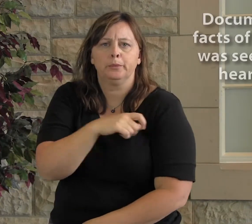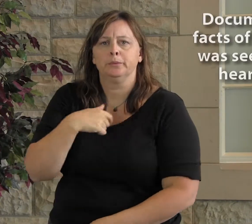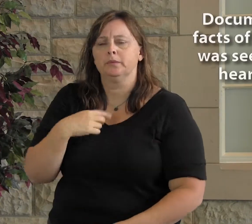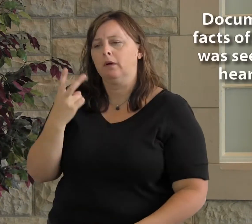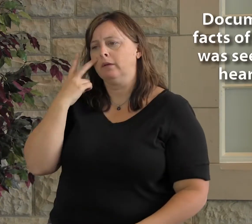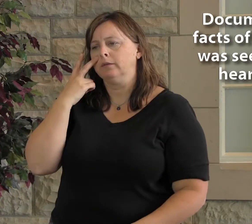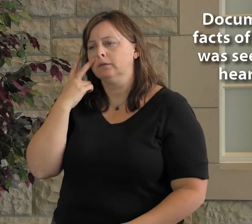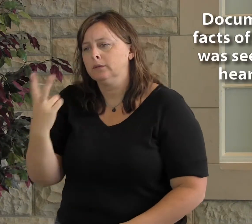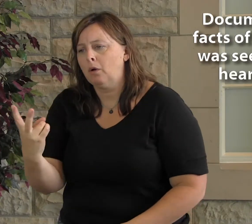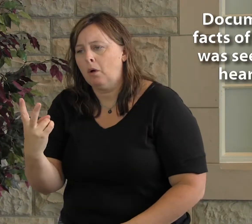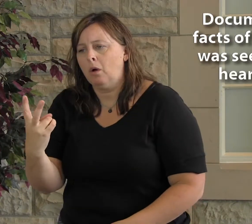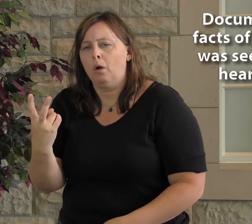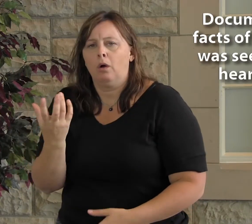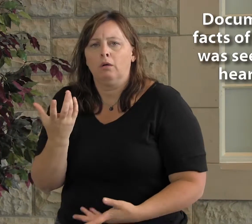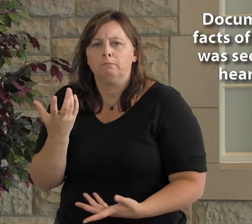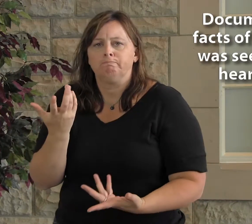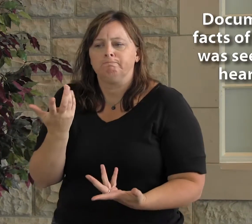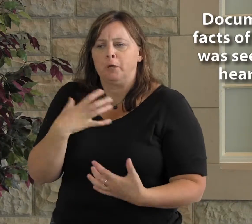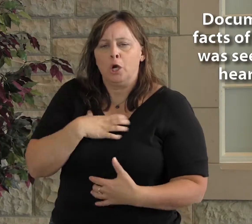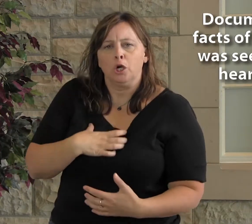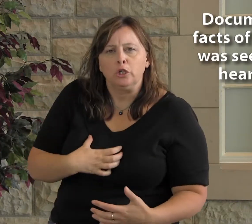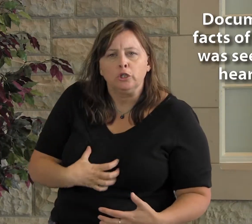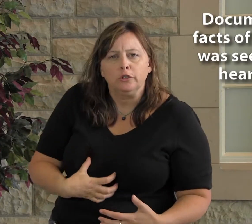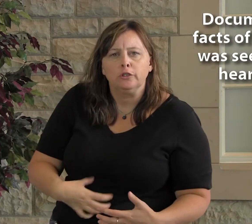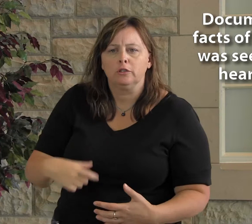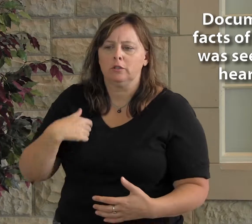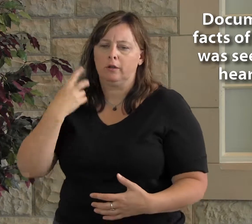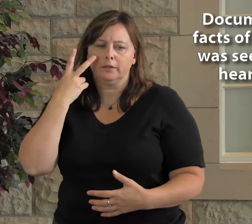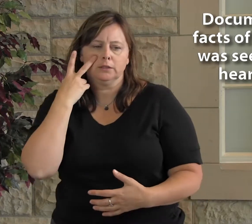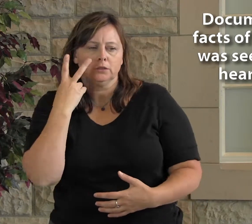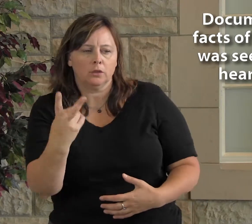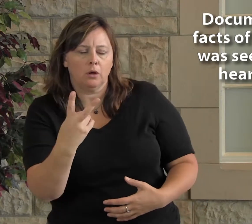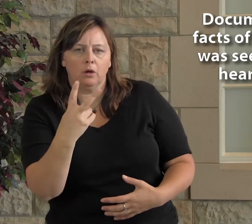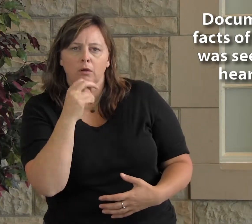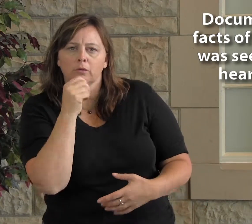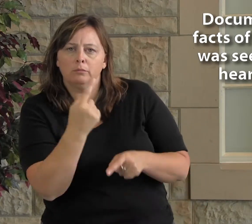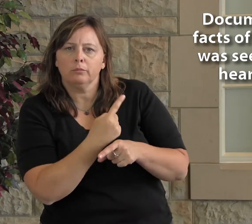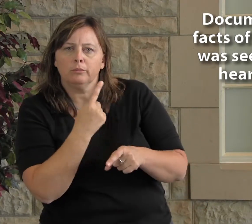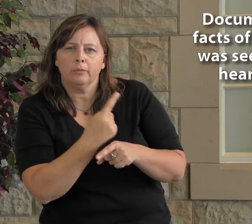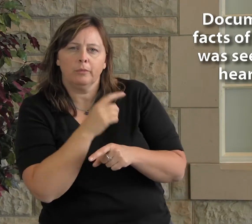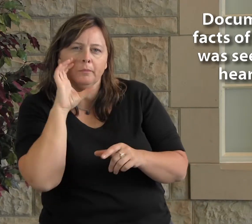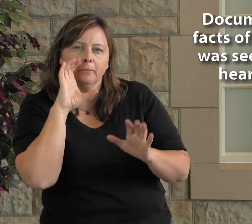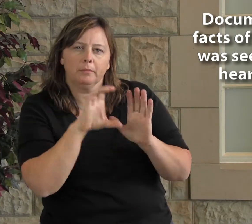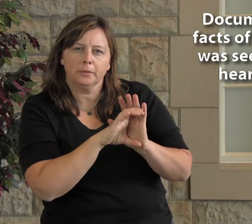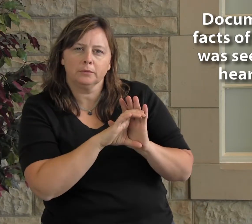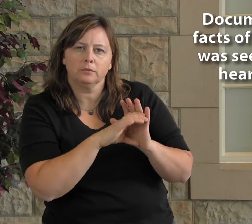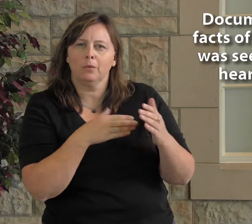That is where you would write in there, "I saw bruises, I saw that the children are very hungry."